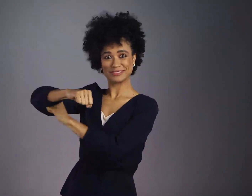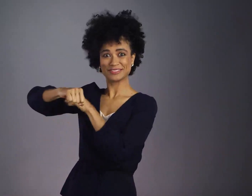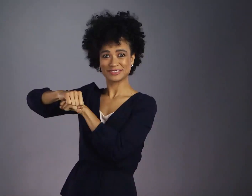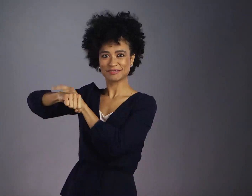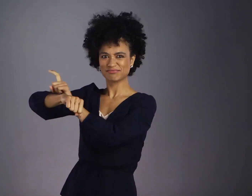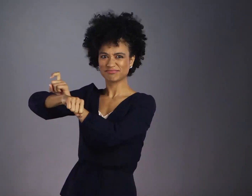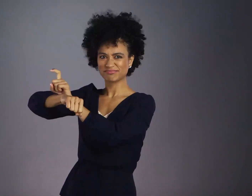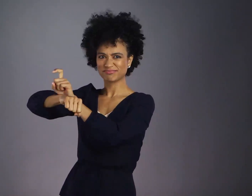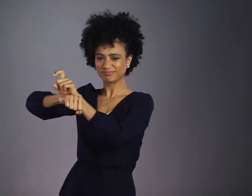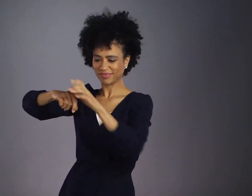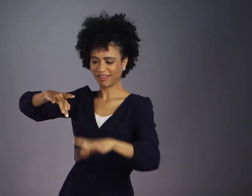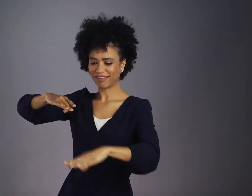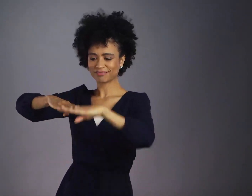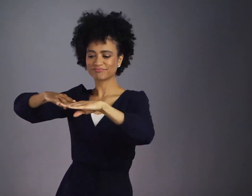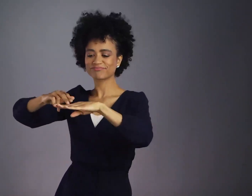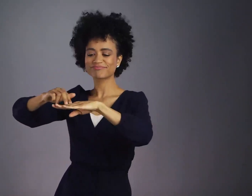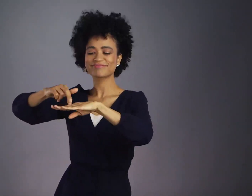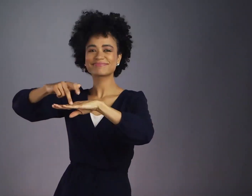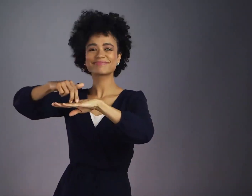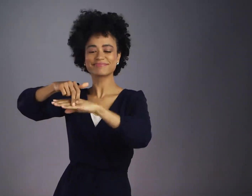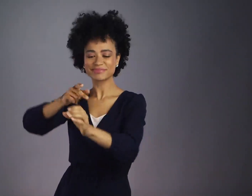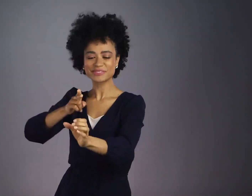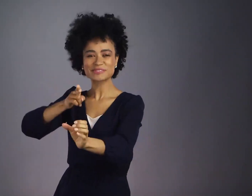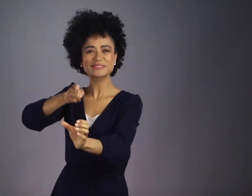We have entered the world of the Spirit.